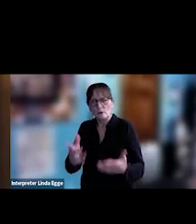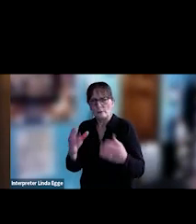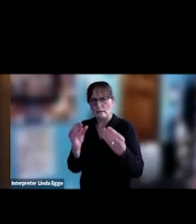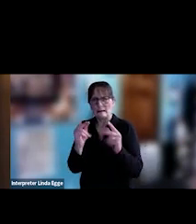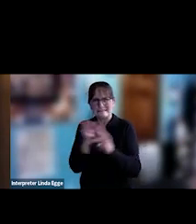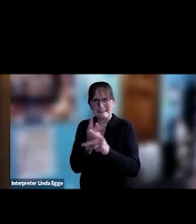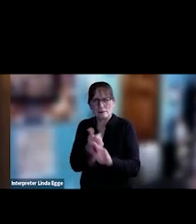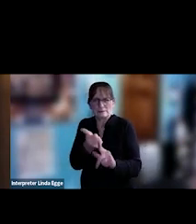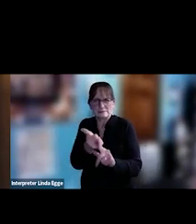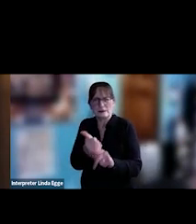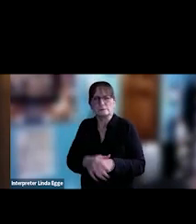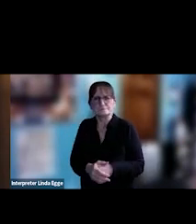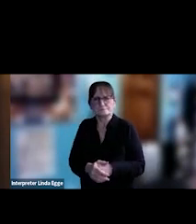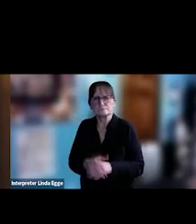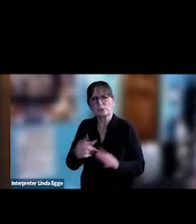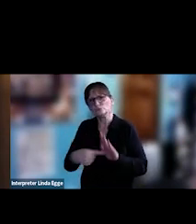showing what the benefit reduction will be.